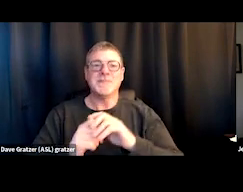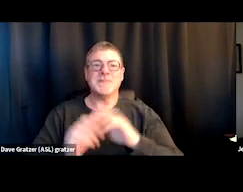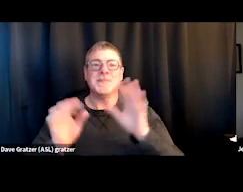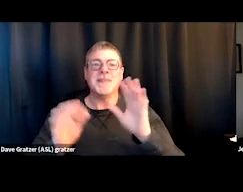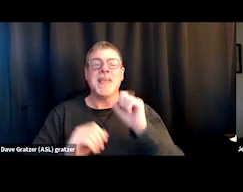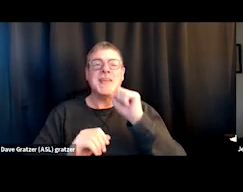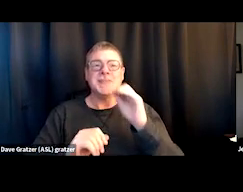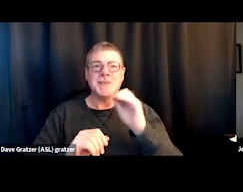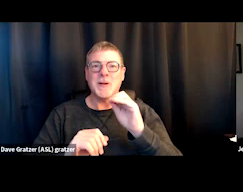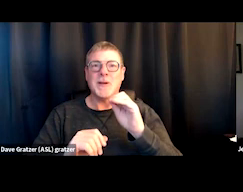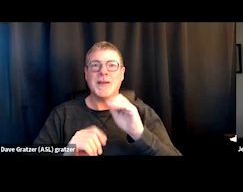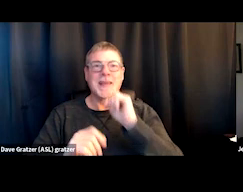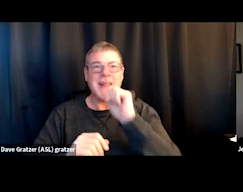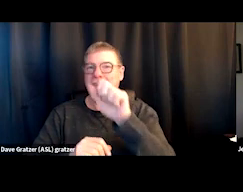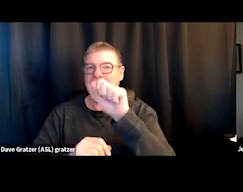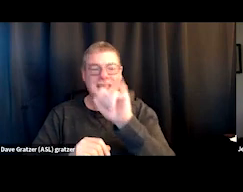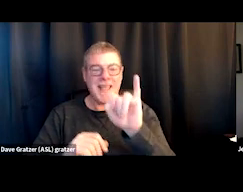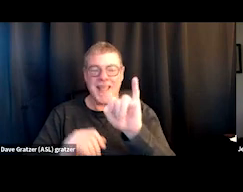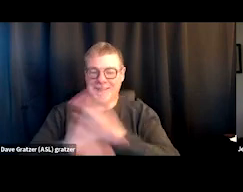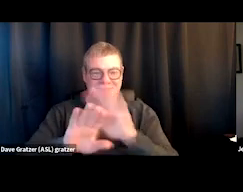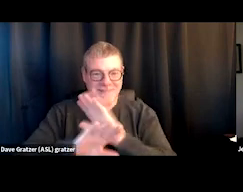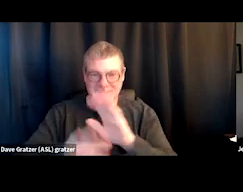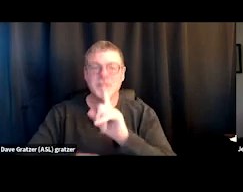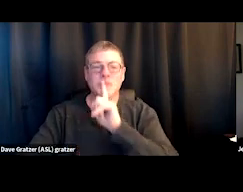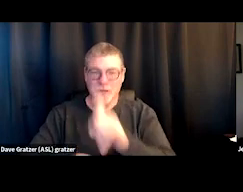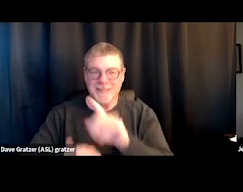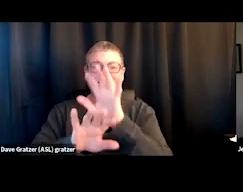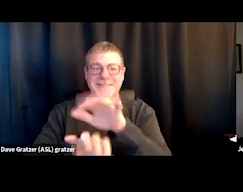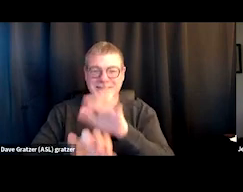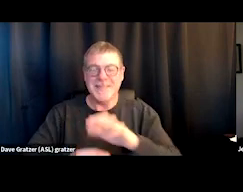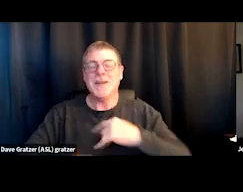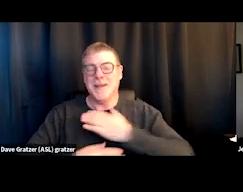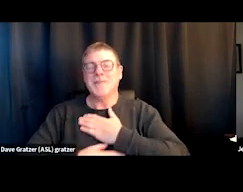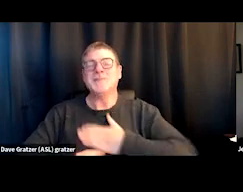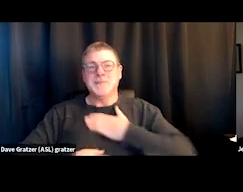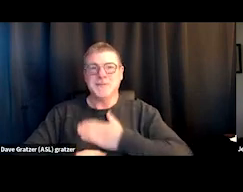so not AI here. So we just are really appreciative of our captioner giving their time